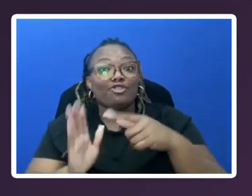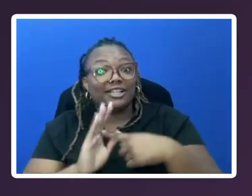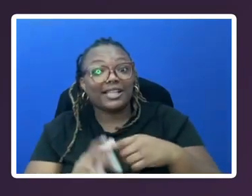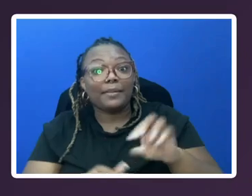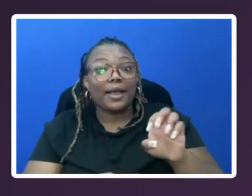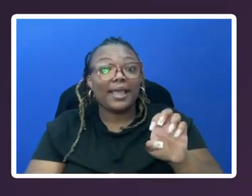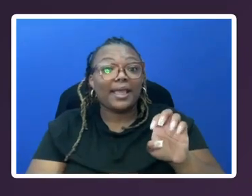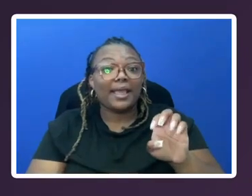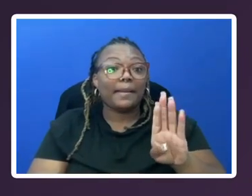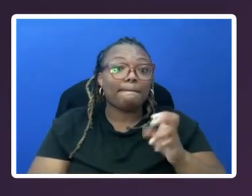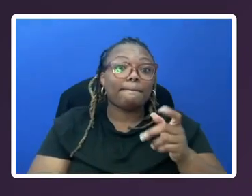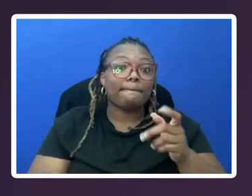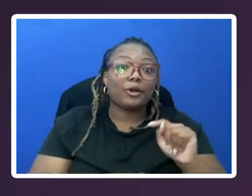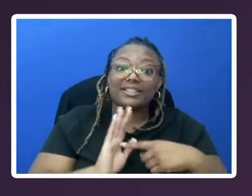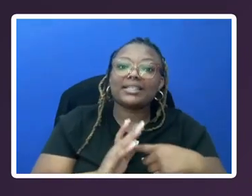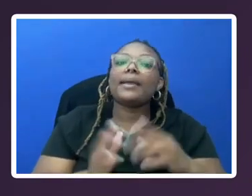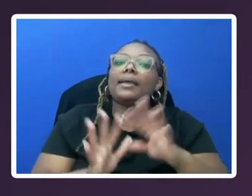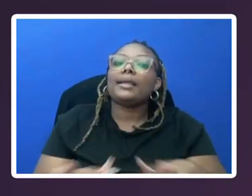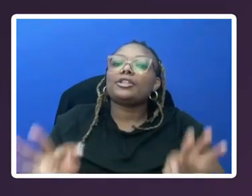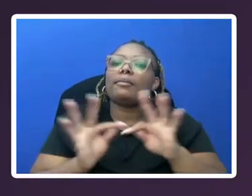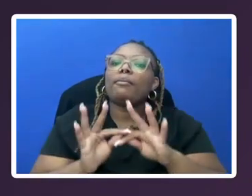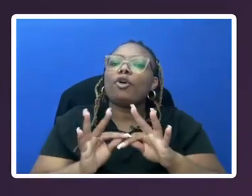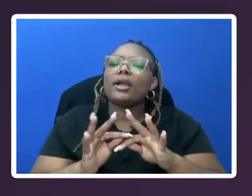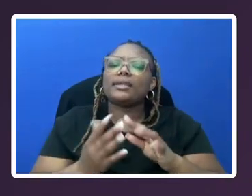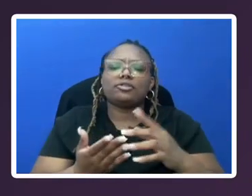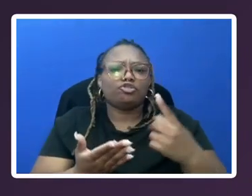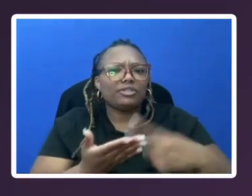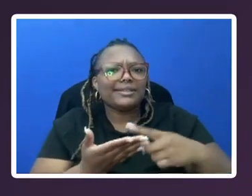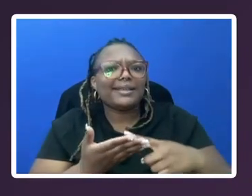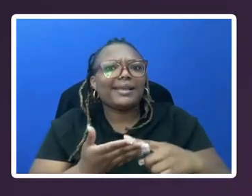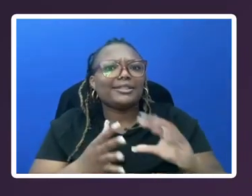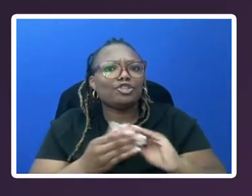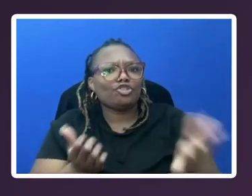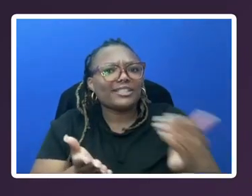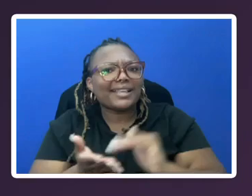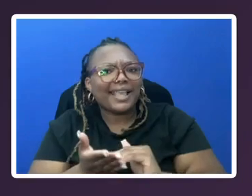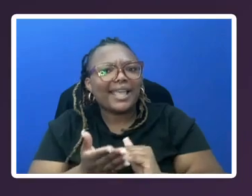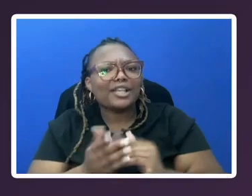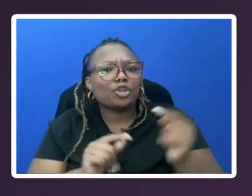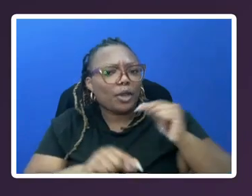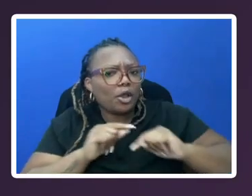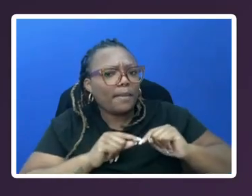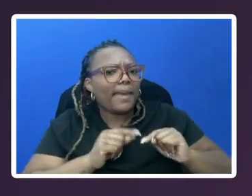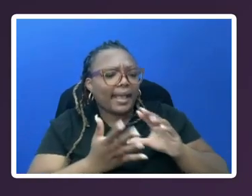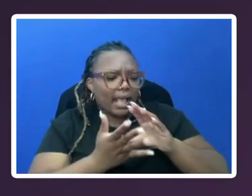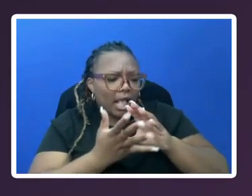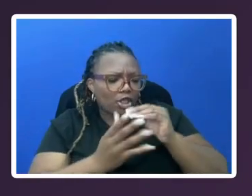these stories we learned as students, so we can go back and learn better ways of telling them.